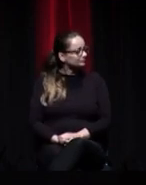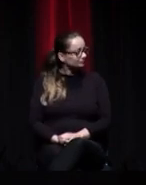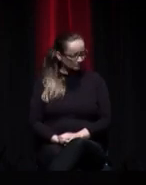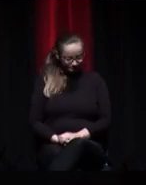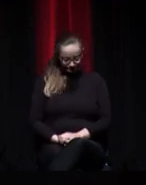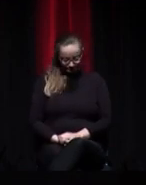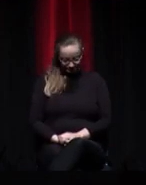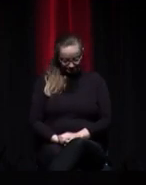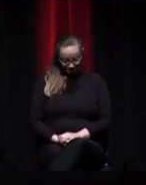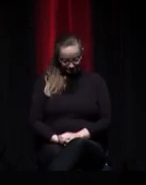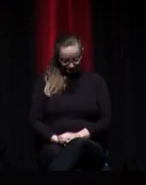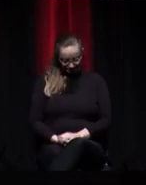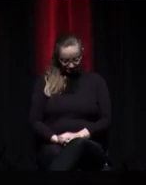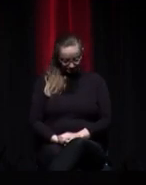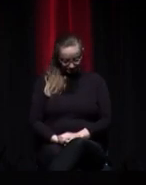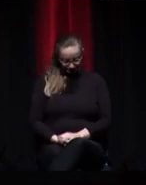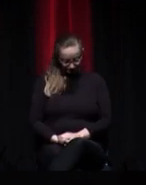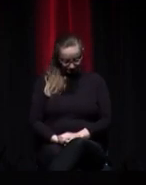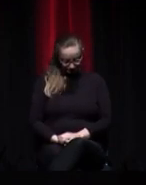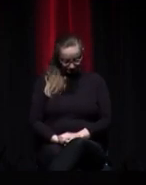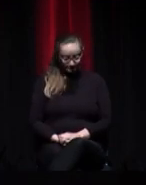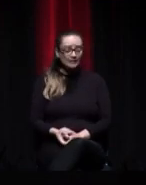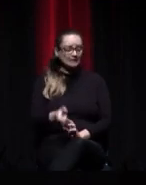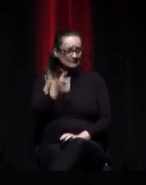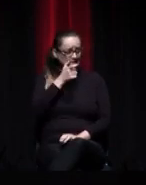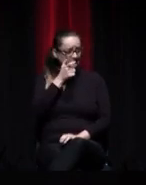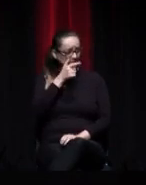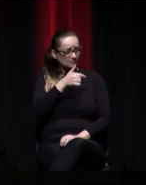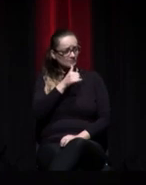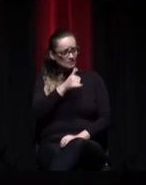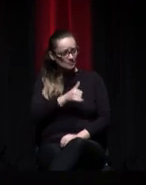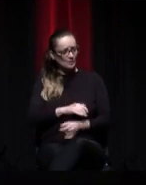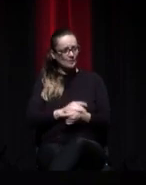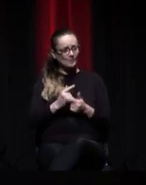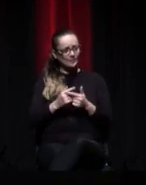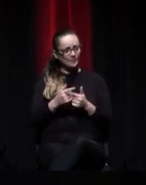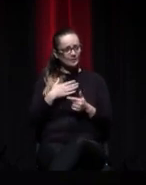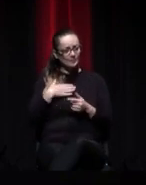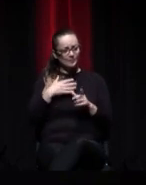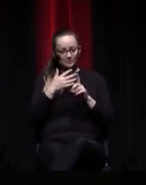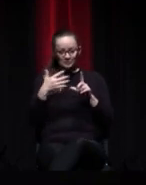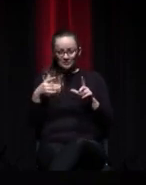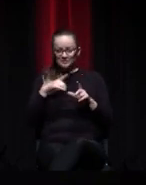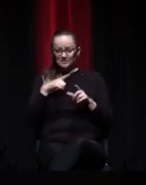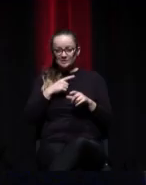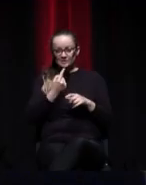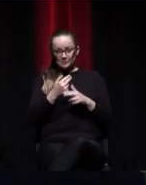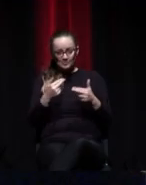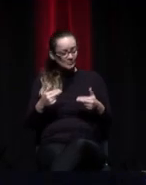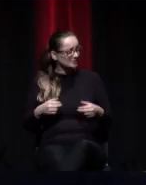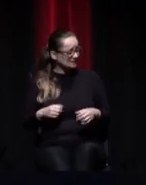It’s very interesting. your observation, Aurea. Because there's one thing that that annoys me on my Netflix, profoundly so: